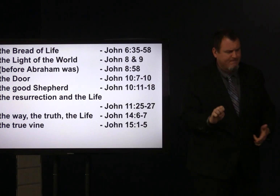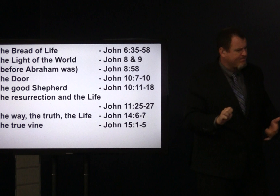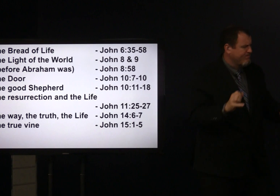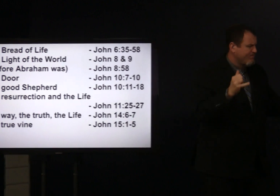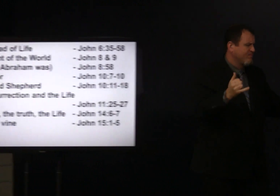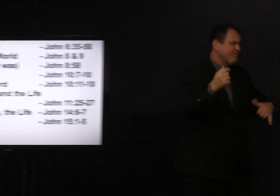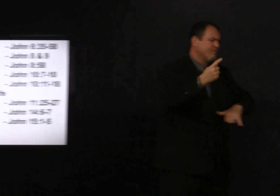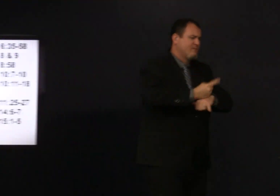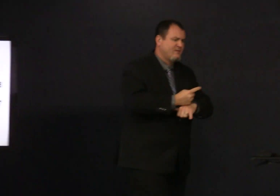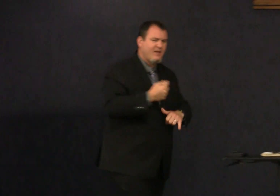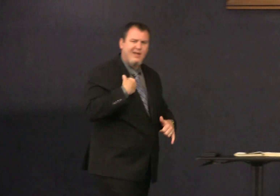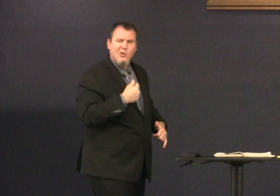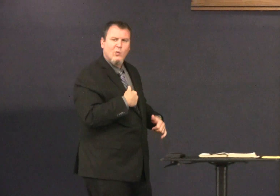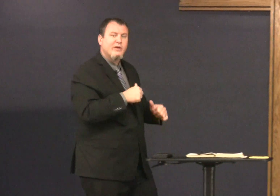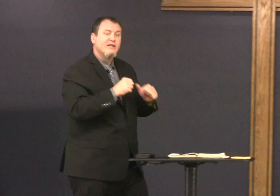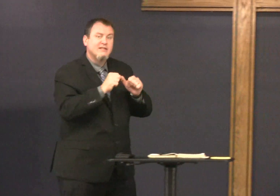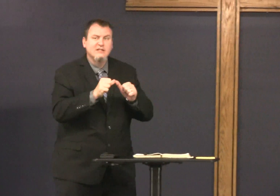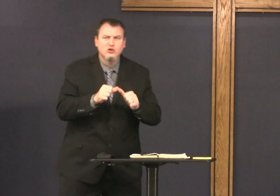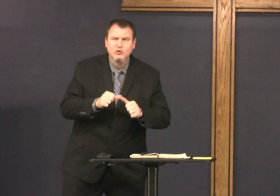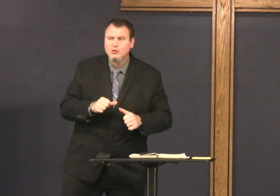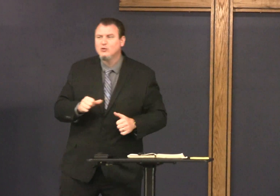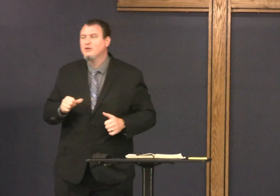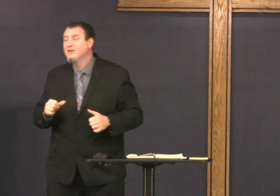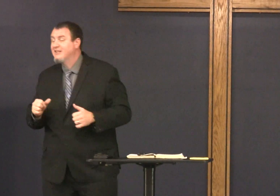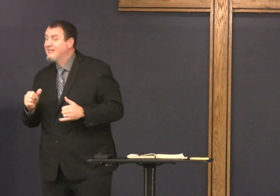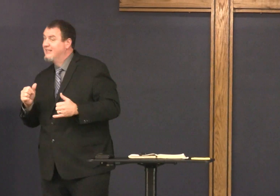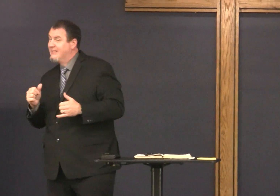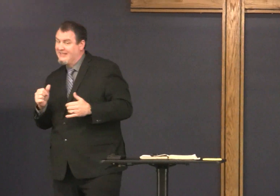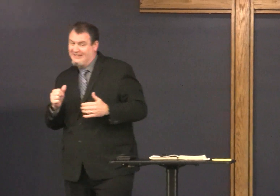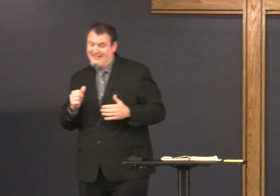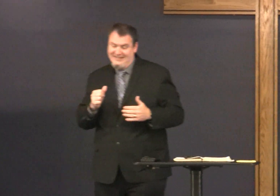and I am the True Vine so all these things we've used to describe Jesus says used to